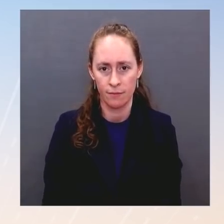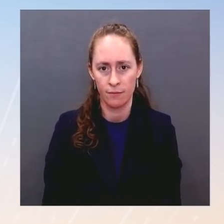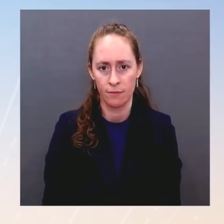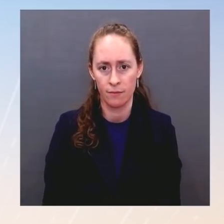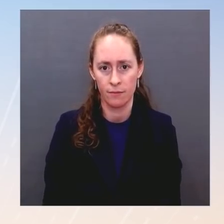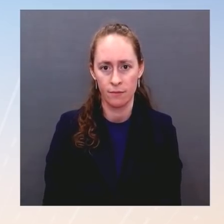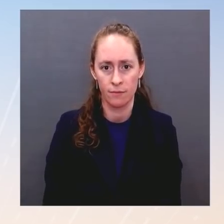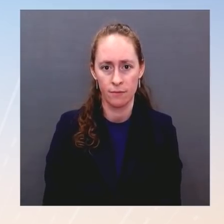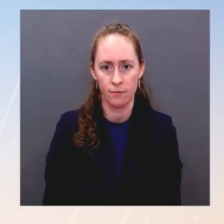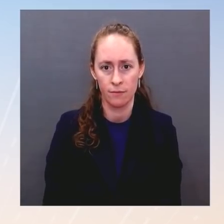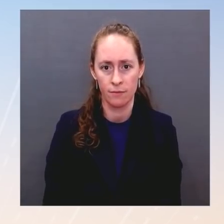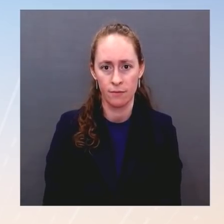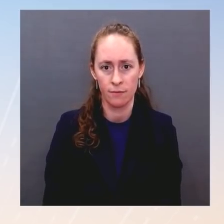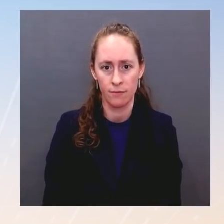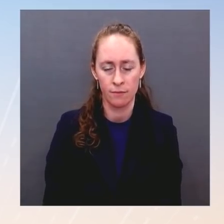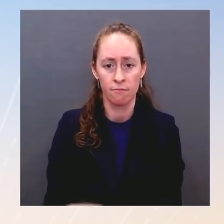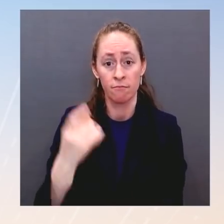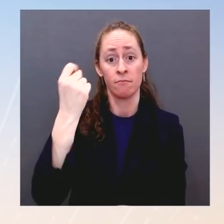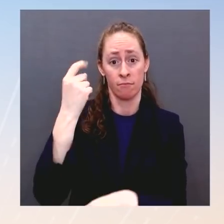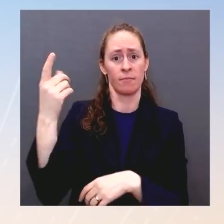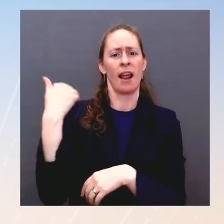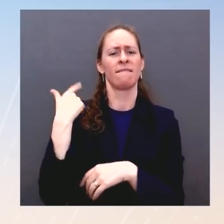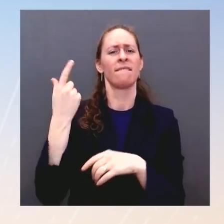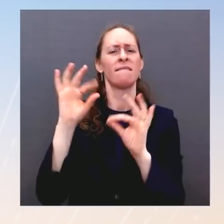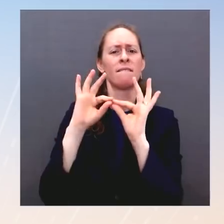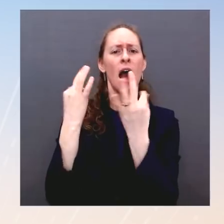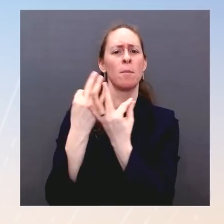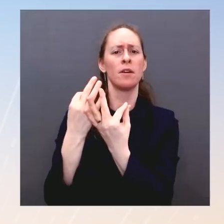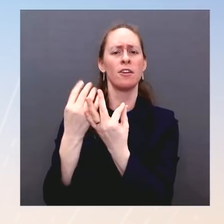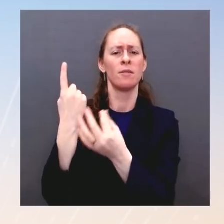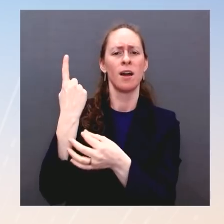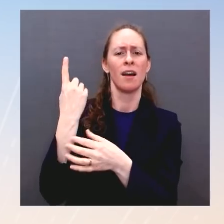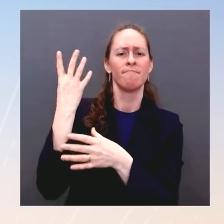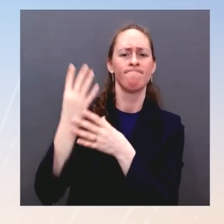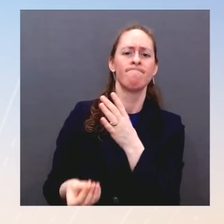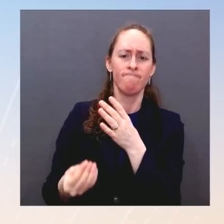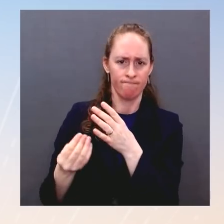that is why he's traveling there this weekend. Go ahead. The Press: Just to follow up on that question: